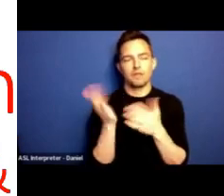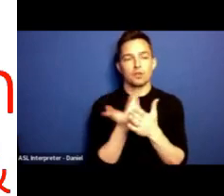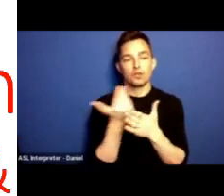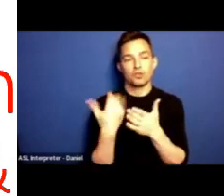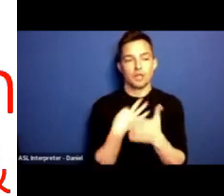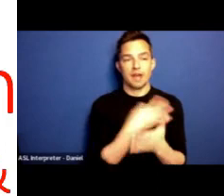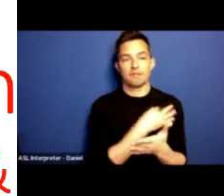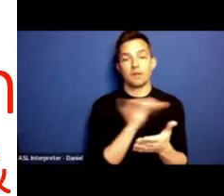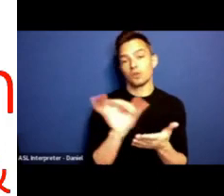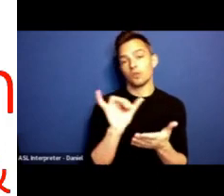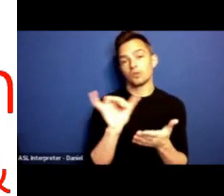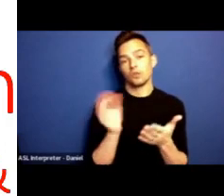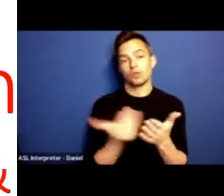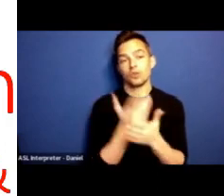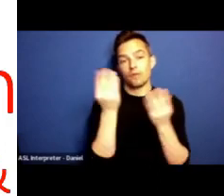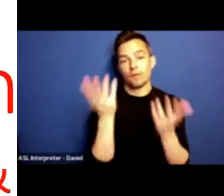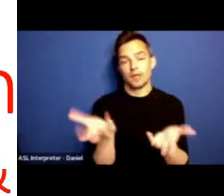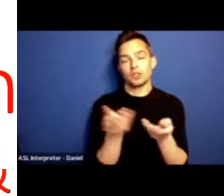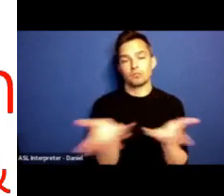as a new information about brain